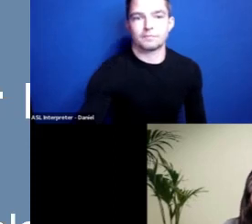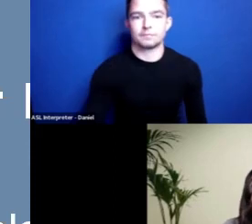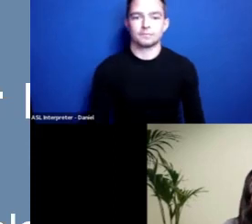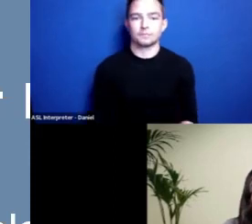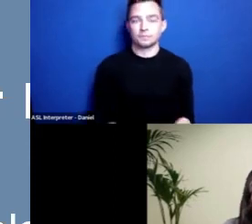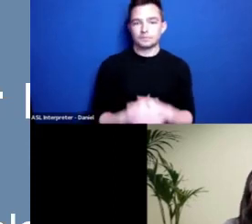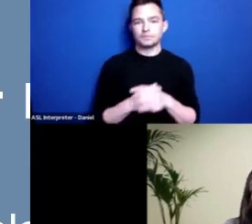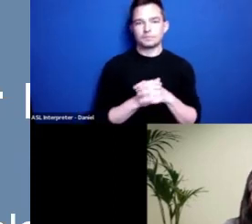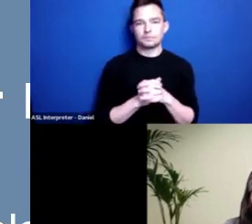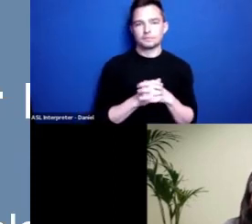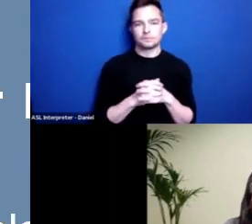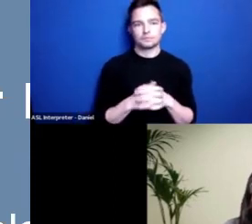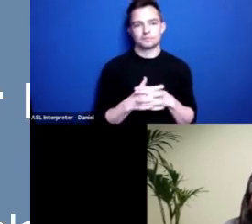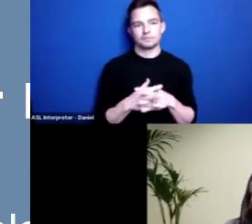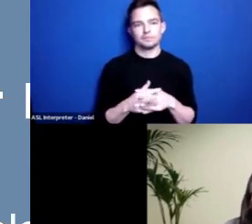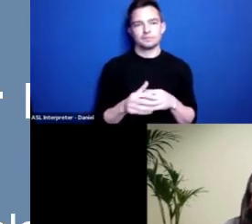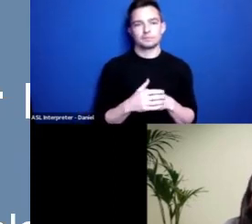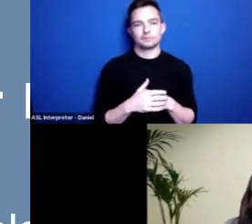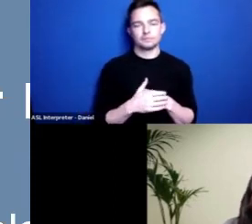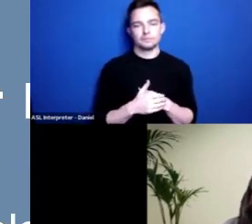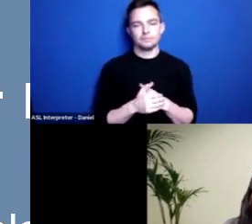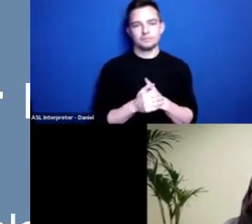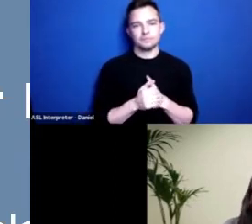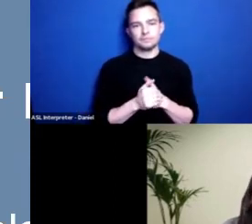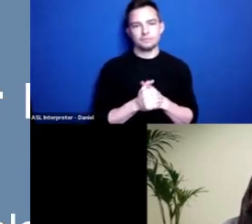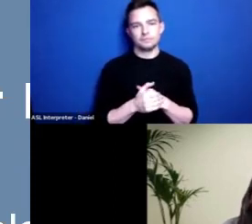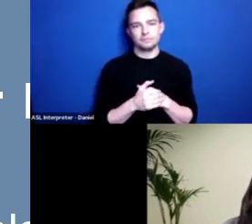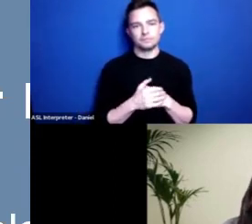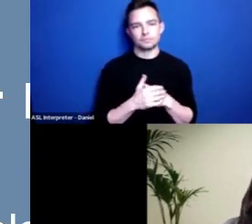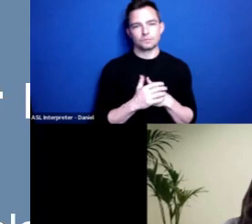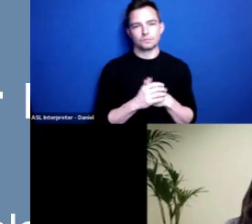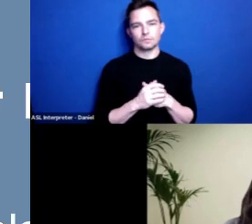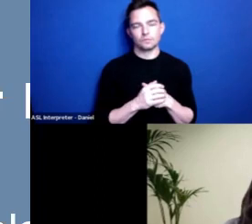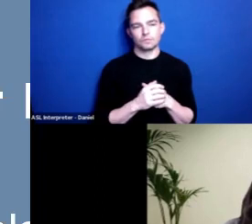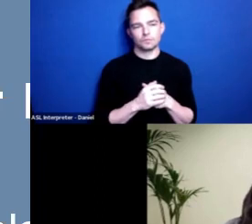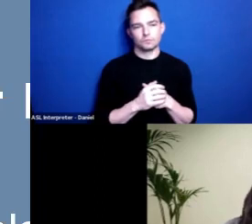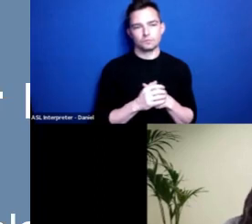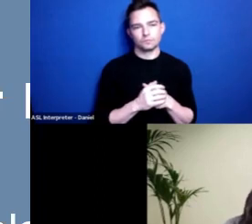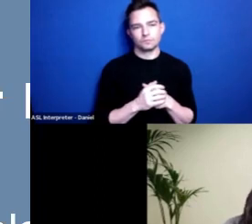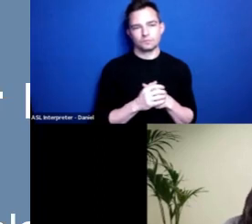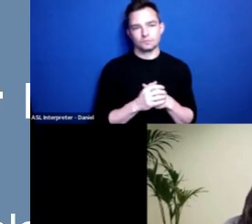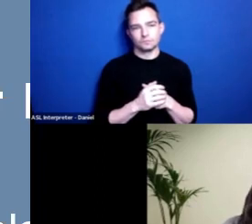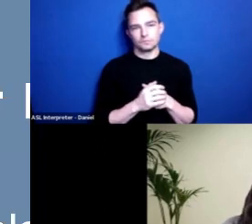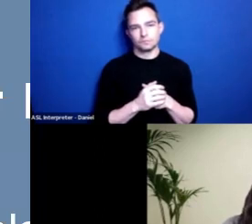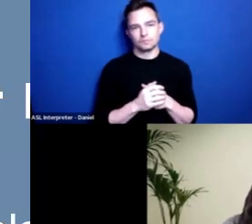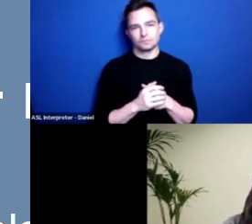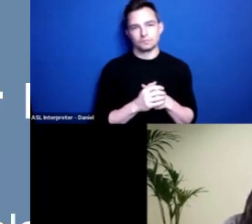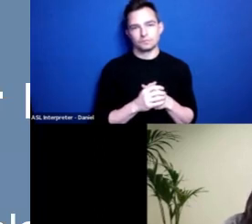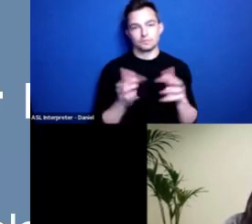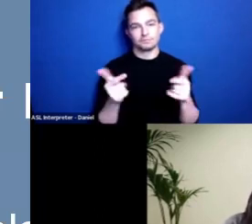training. For certification, individuals can be authorized to go through the Division of